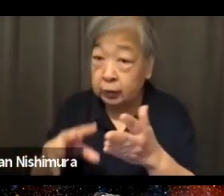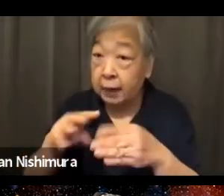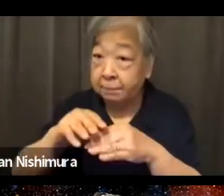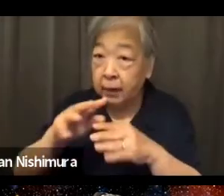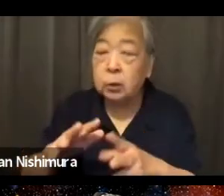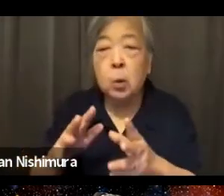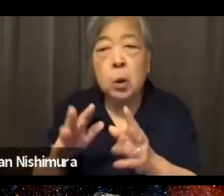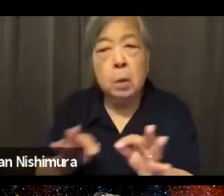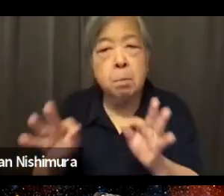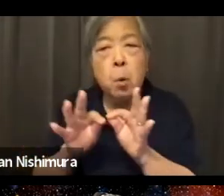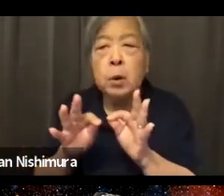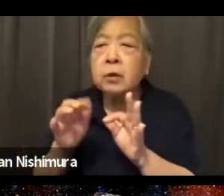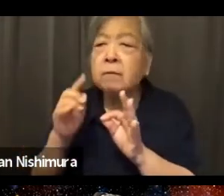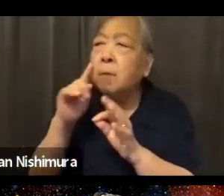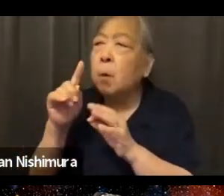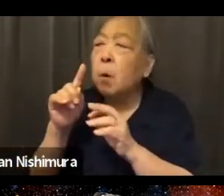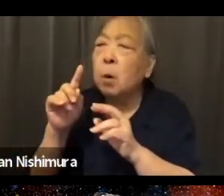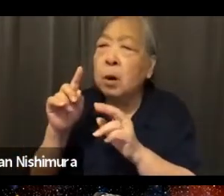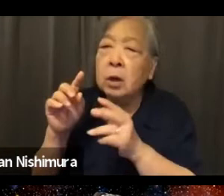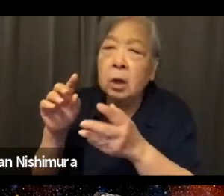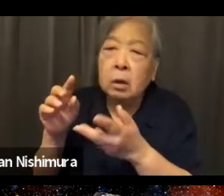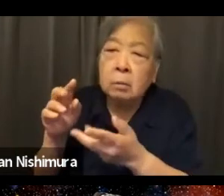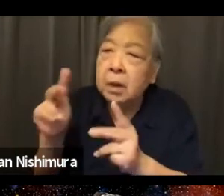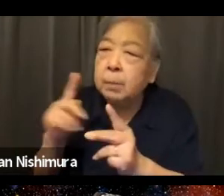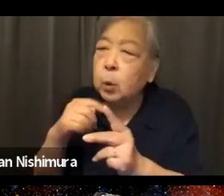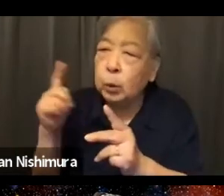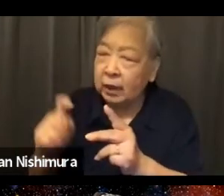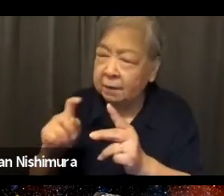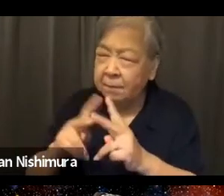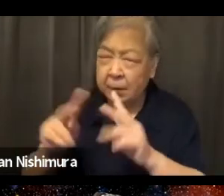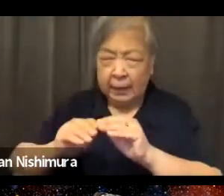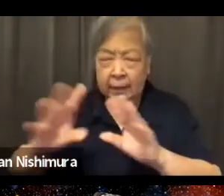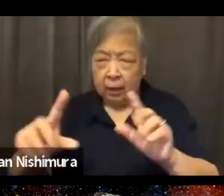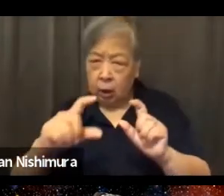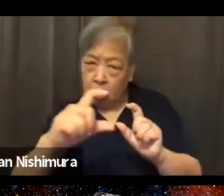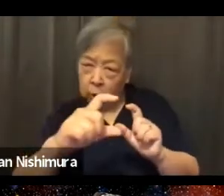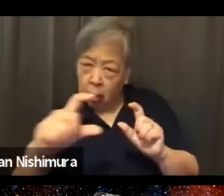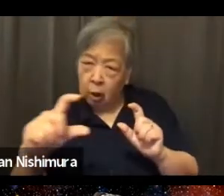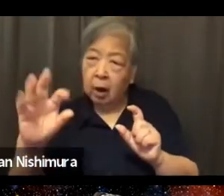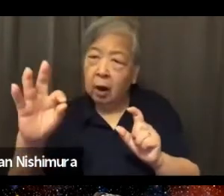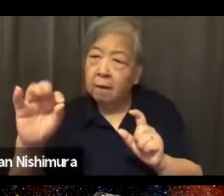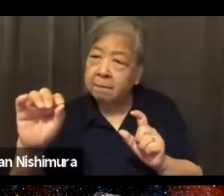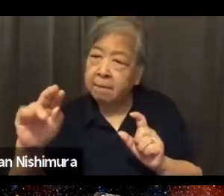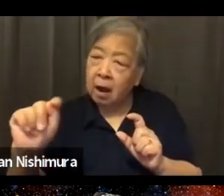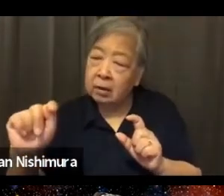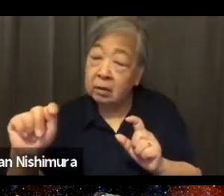speakers who may really need clear fonts to take into consideration, but beyond that thinking